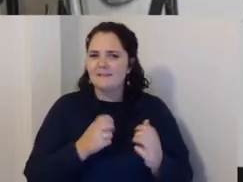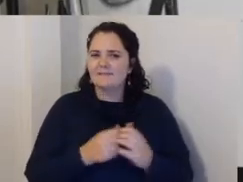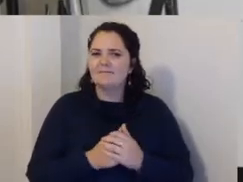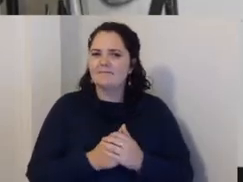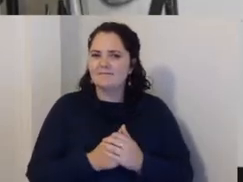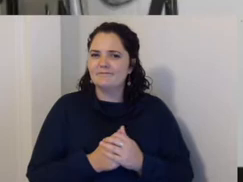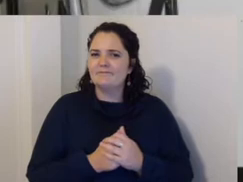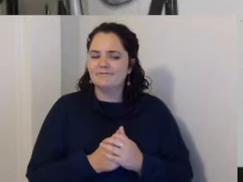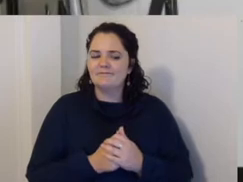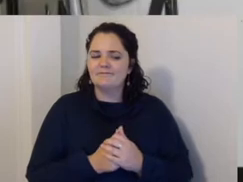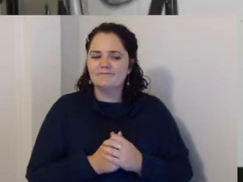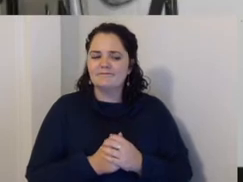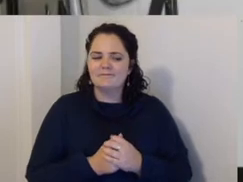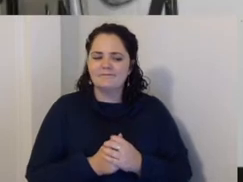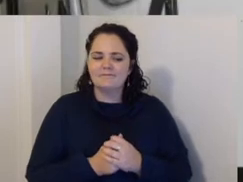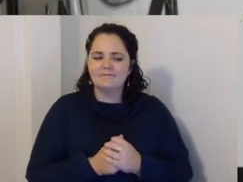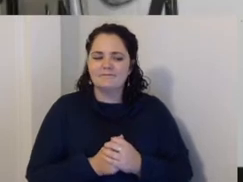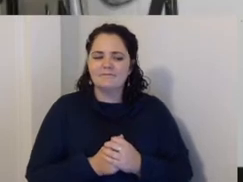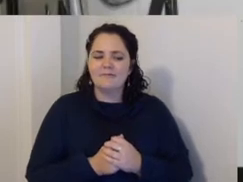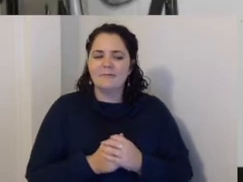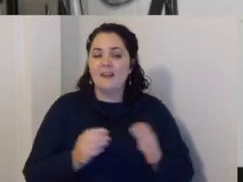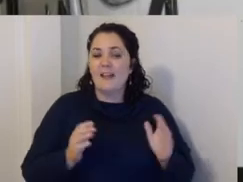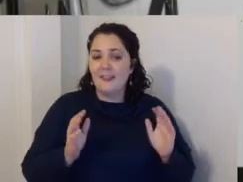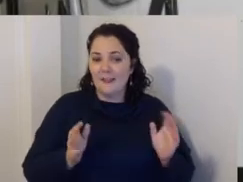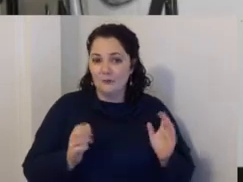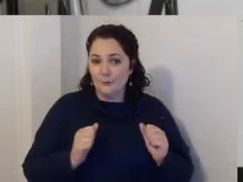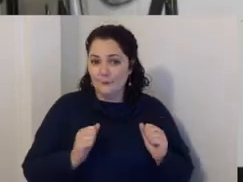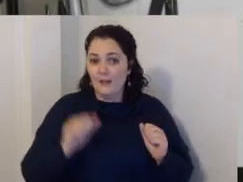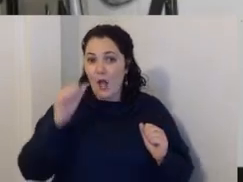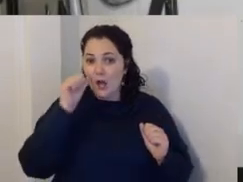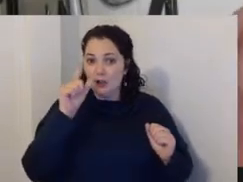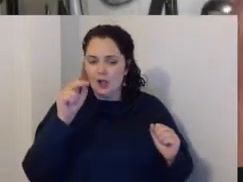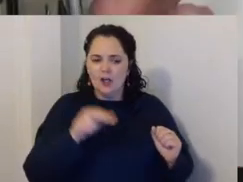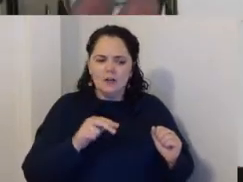graphite together alright and that's it Now I know that doesn't look like much now